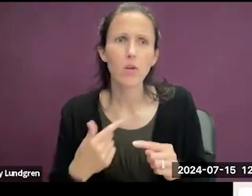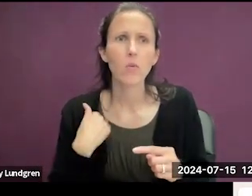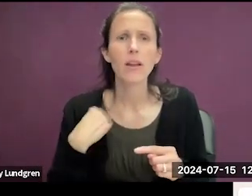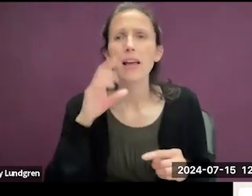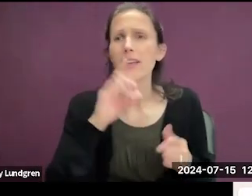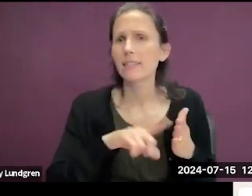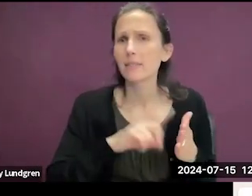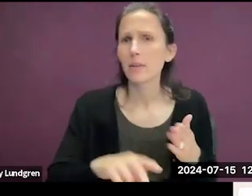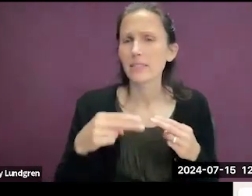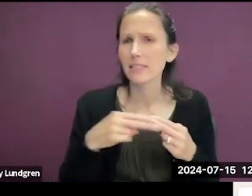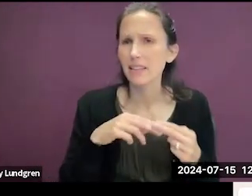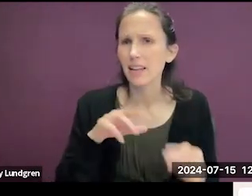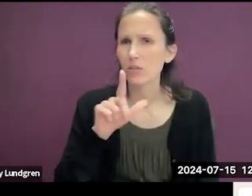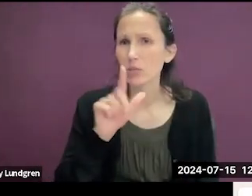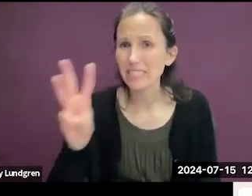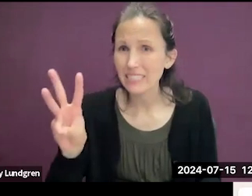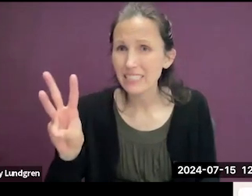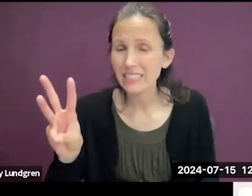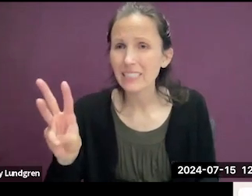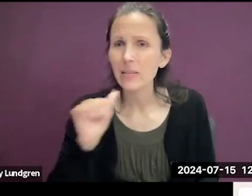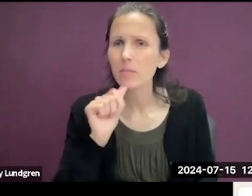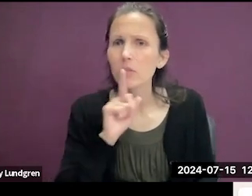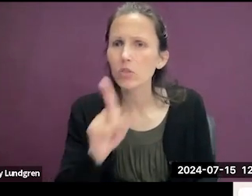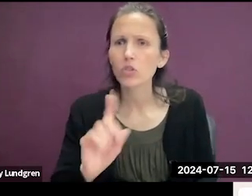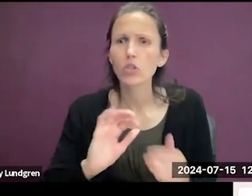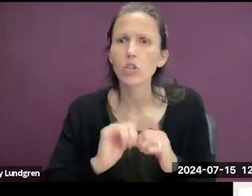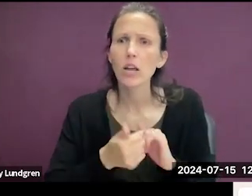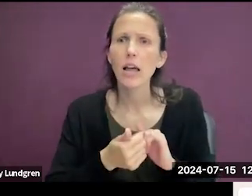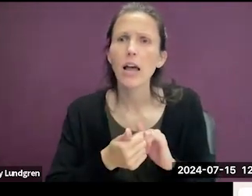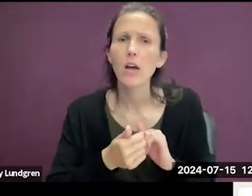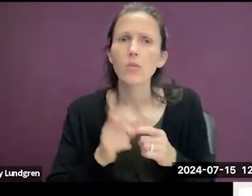and I don't know how to get it to update.